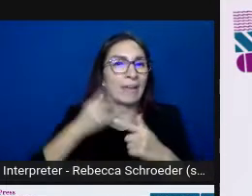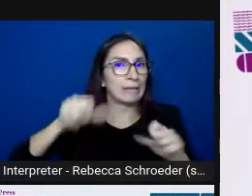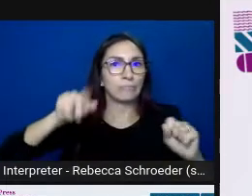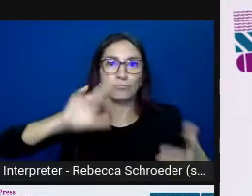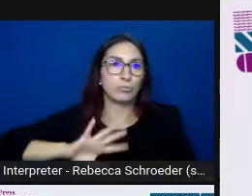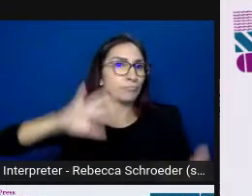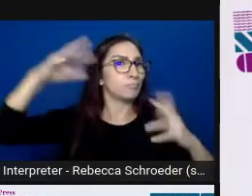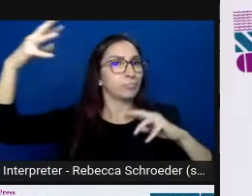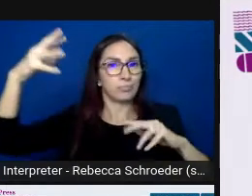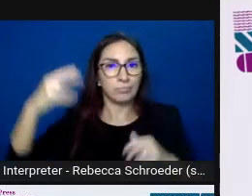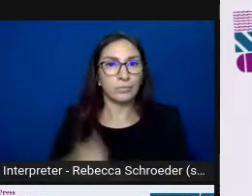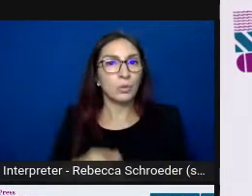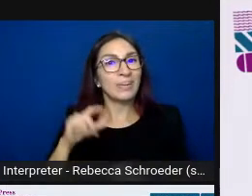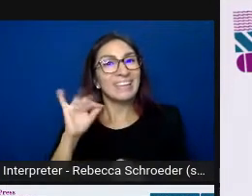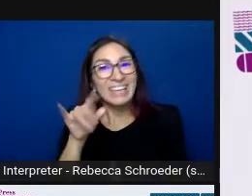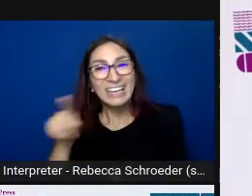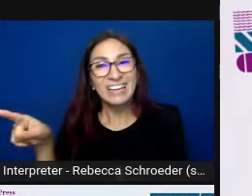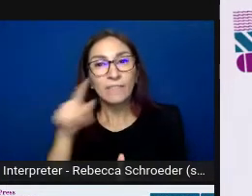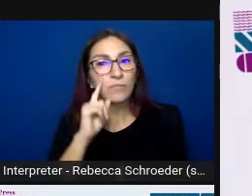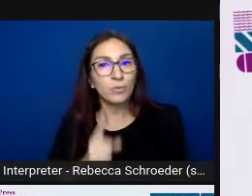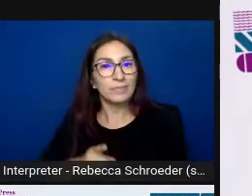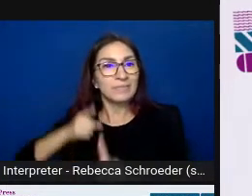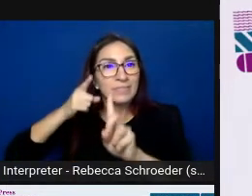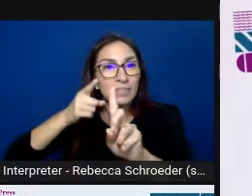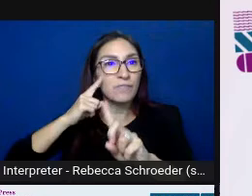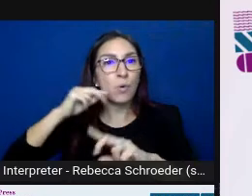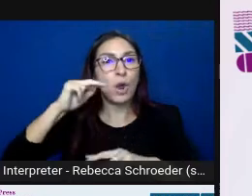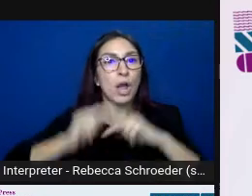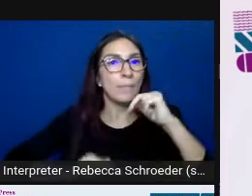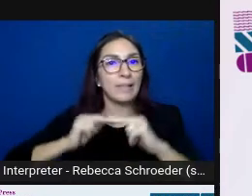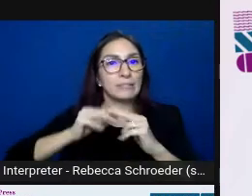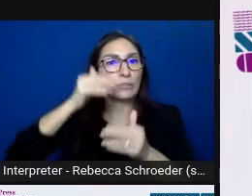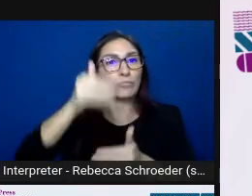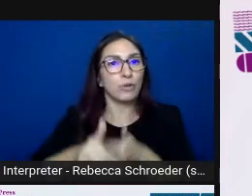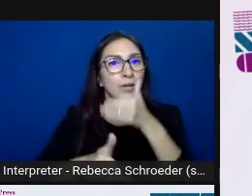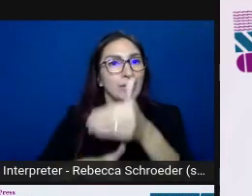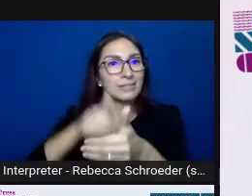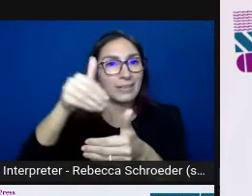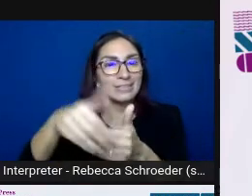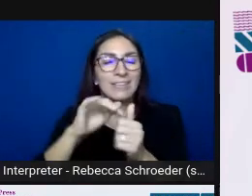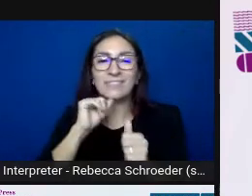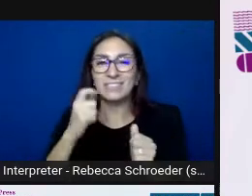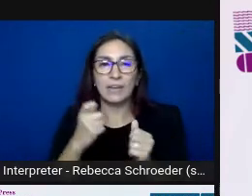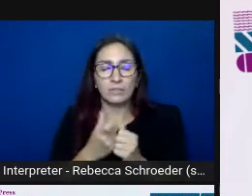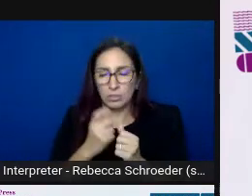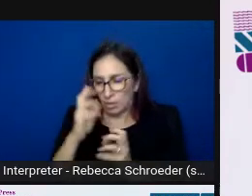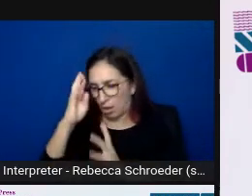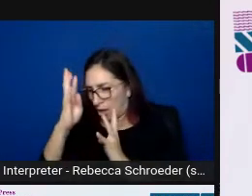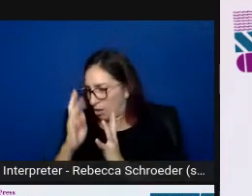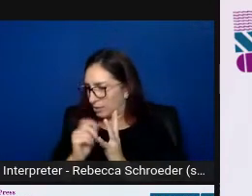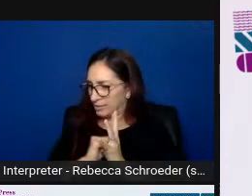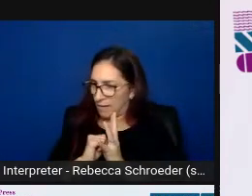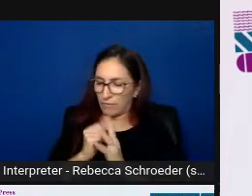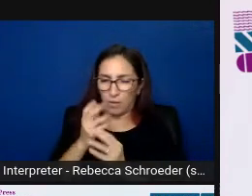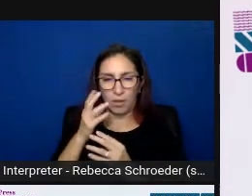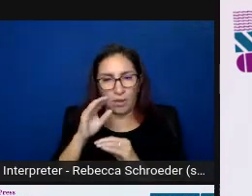If you aim for a build process, if you like building a theme by hand, you can add in the accessibility supports without having